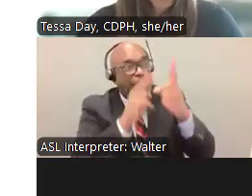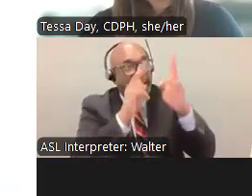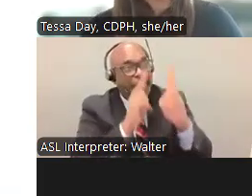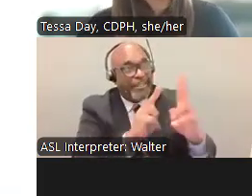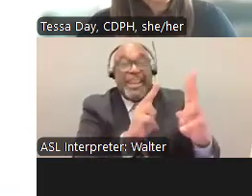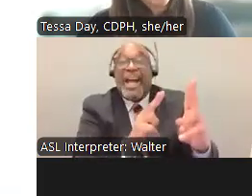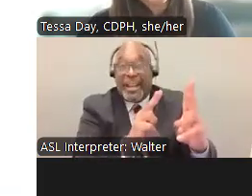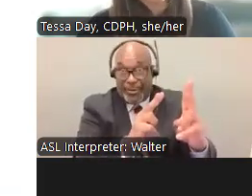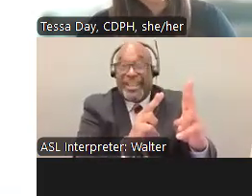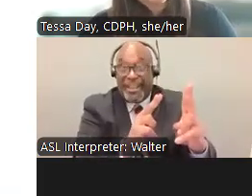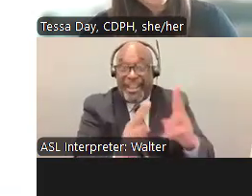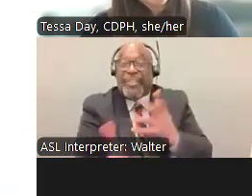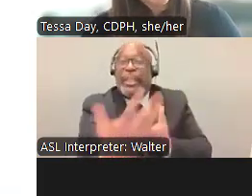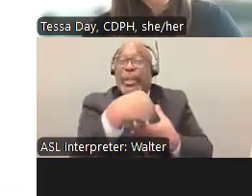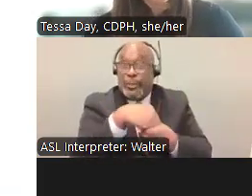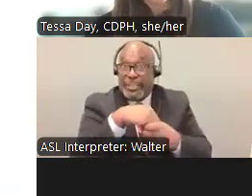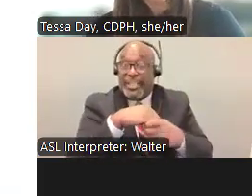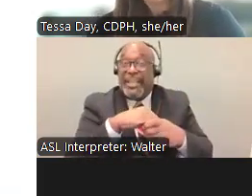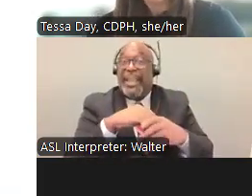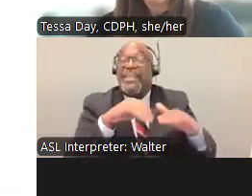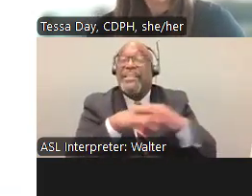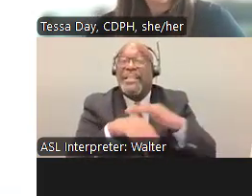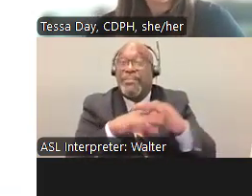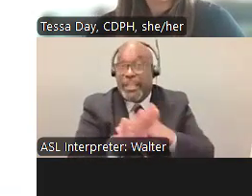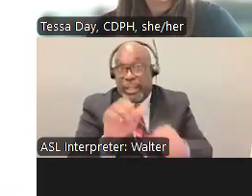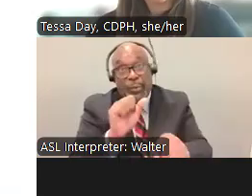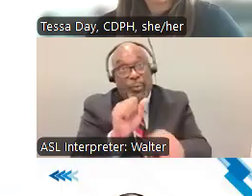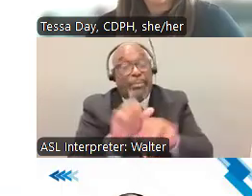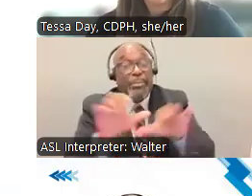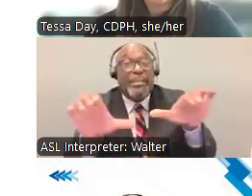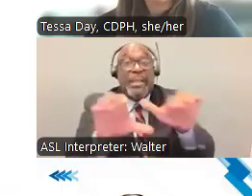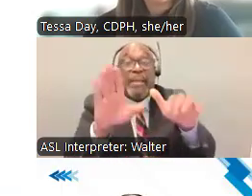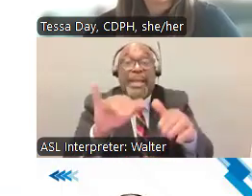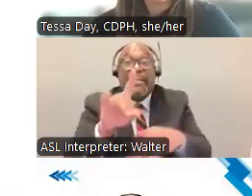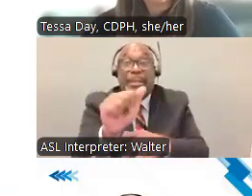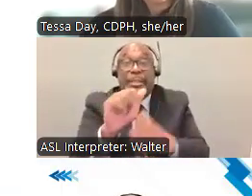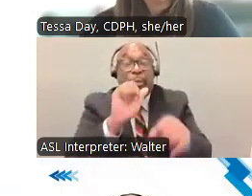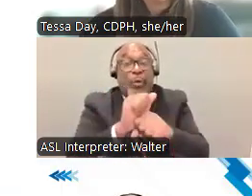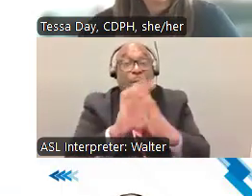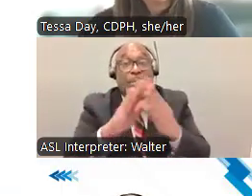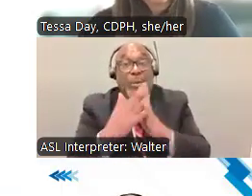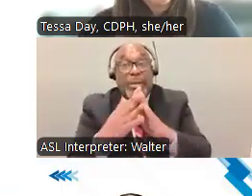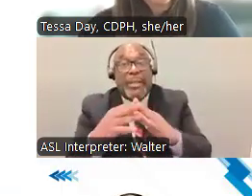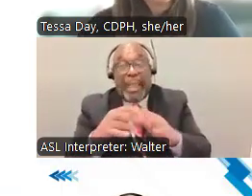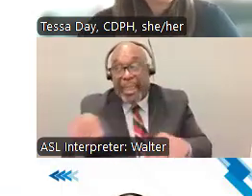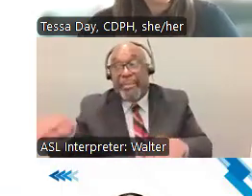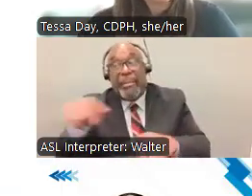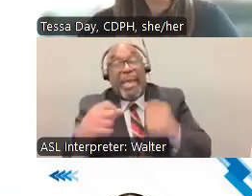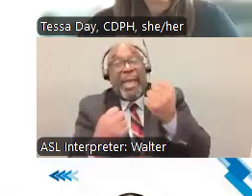13:38:12 the inclusion and accessibility 13:38:14 work being done by disability 13:38:15 community and advocates to 13:38:18 collect and use this type of